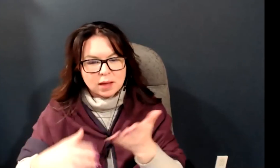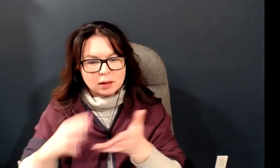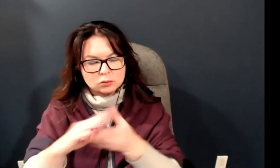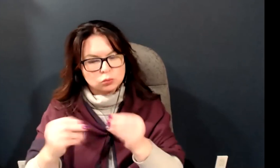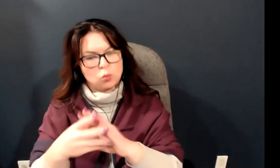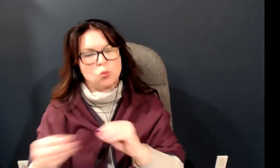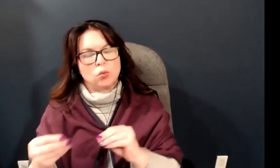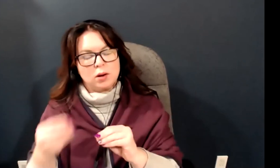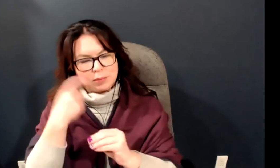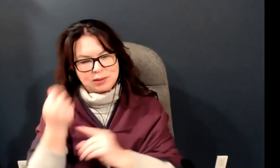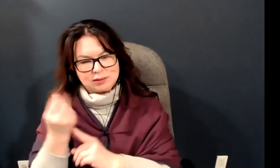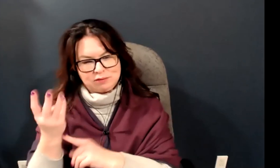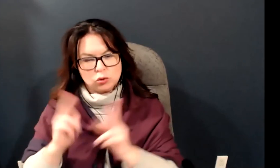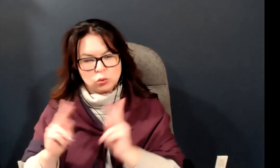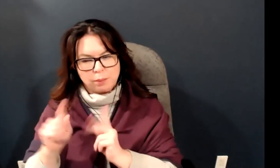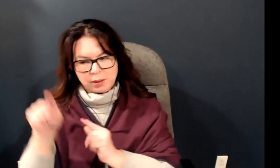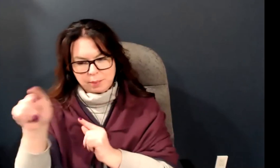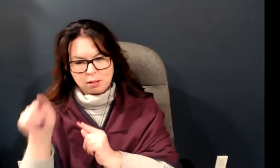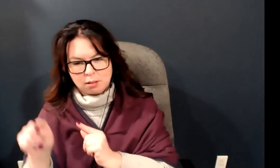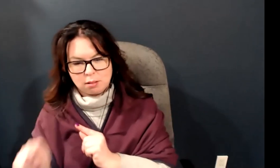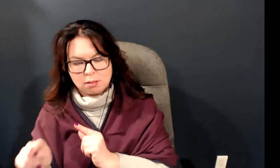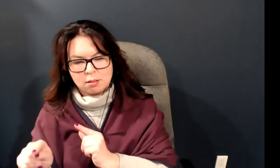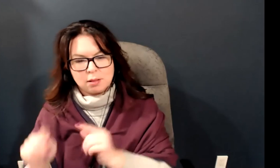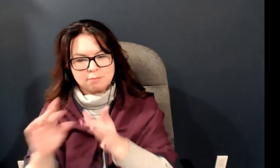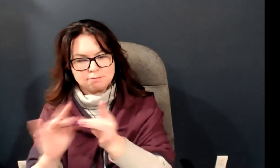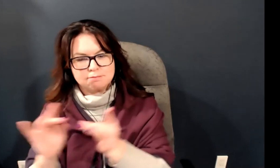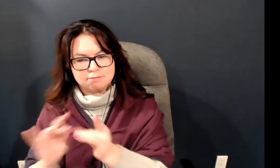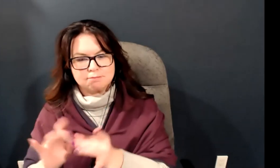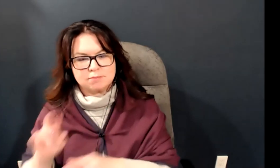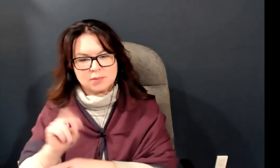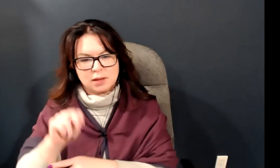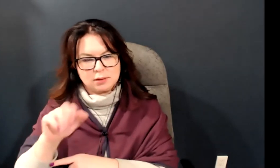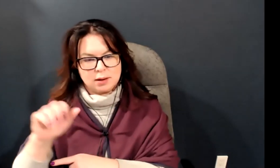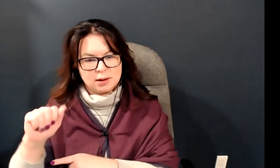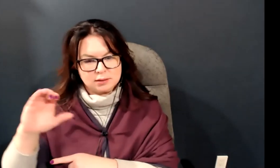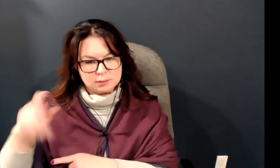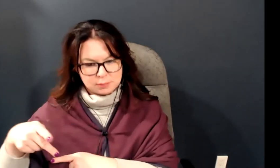that you said and it's like, "Oh yeah, and then there was this". But we felt like when